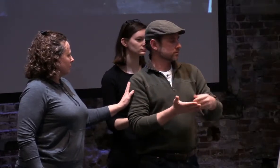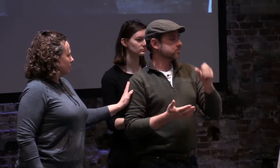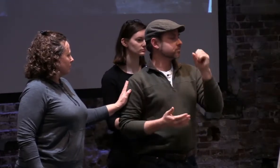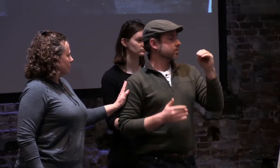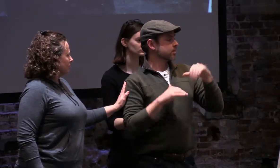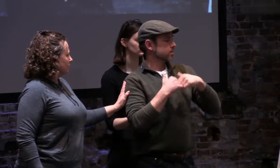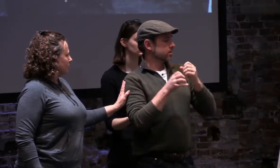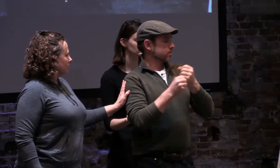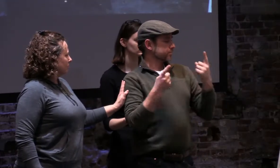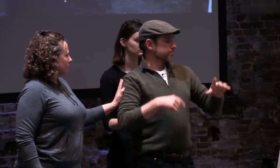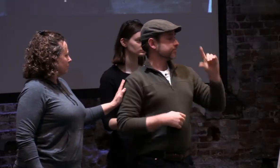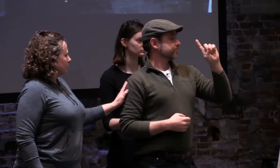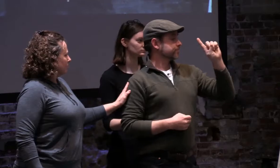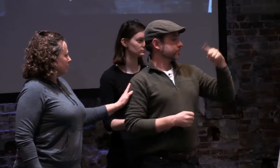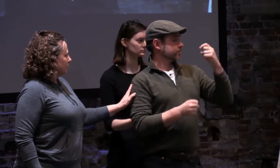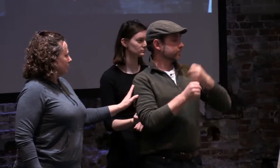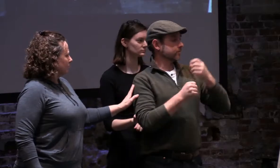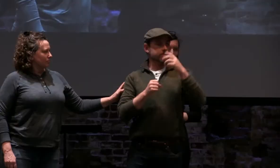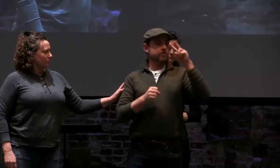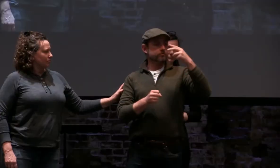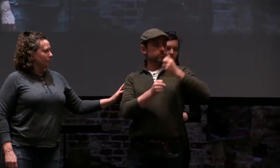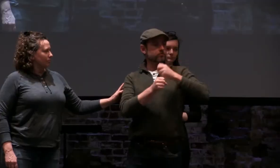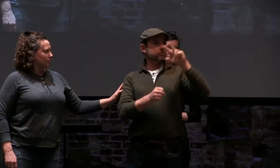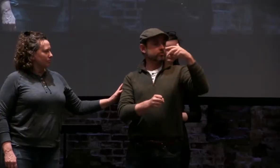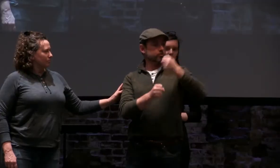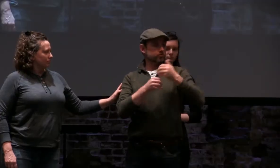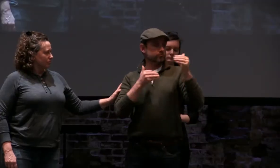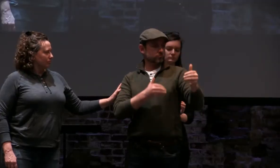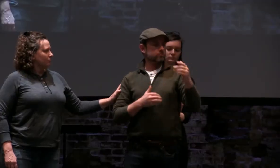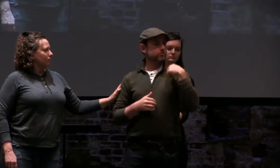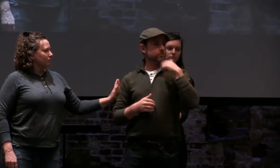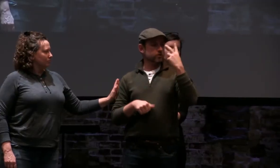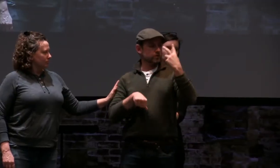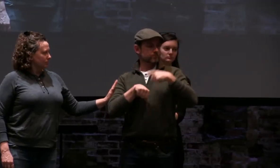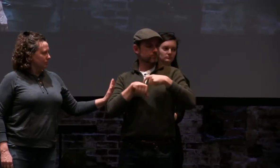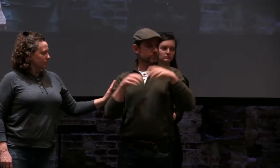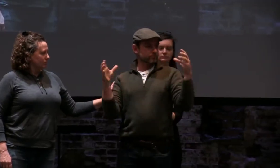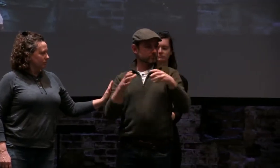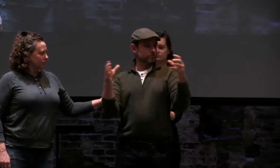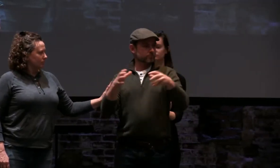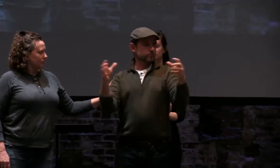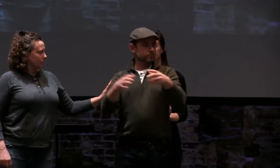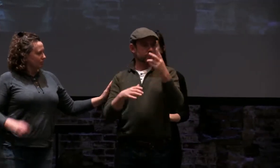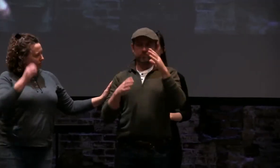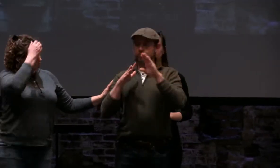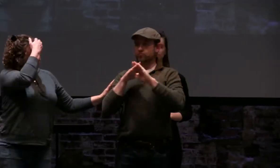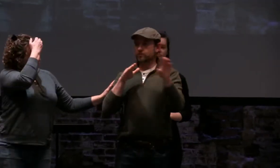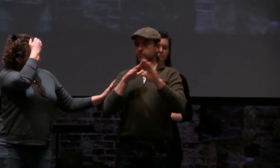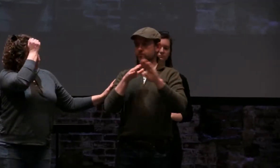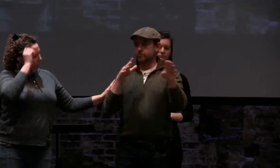And that would in turn become a revenue source, a revenue generating opportunity so that we could feed those funds